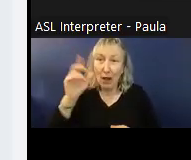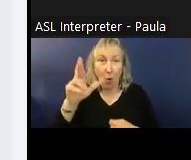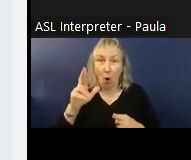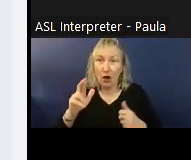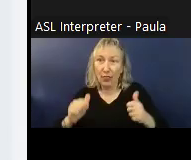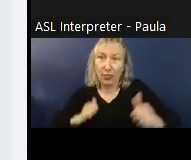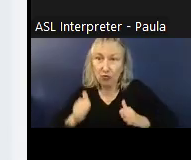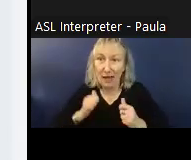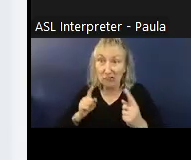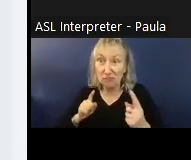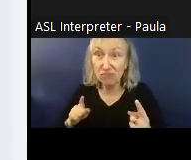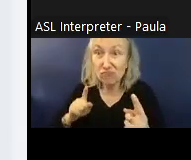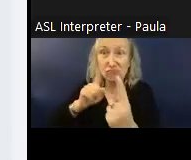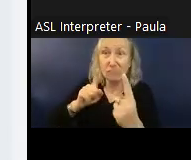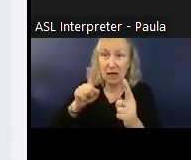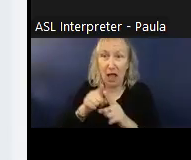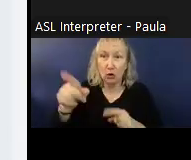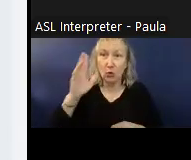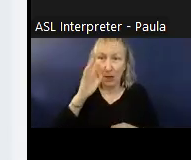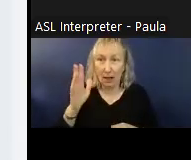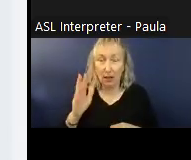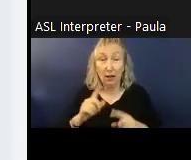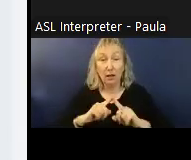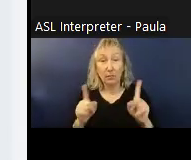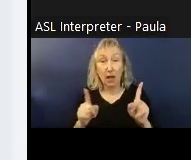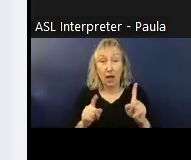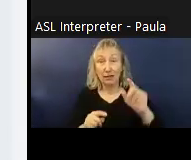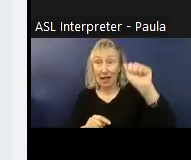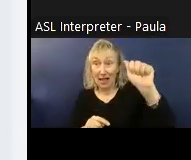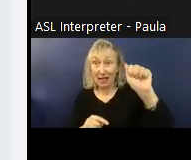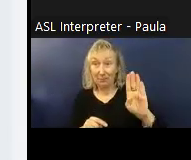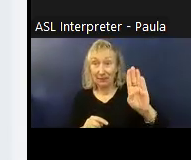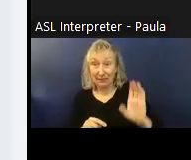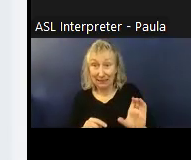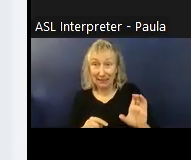AB and C are demonstrative.